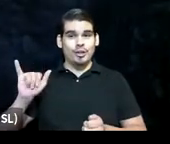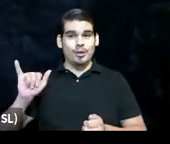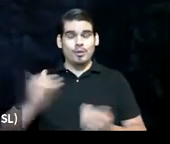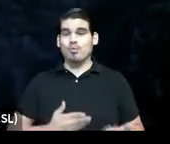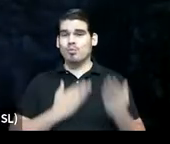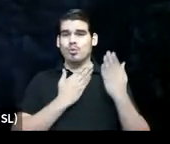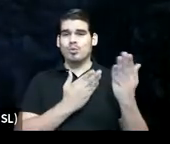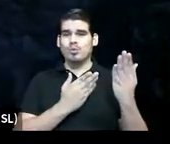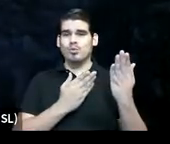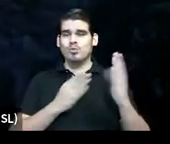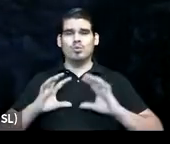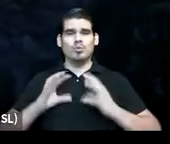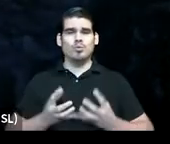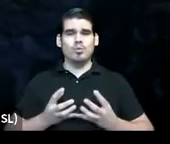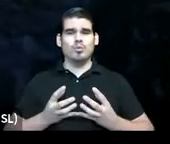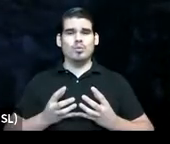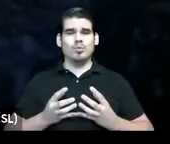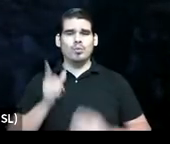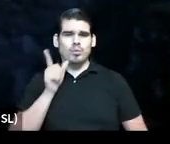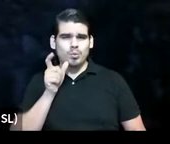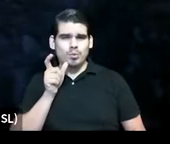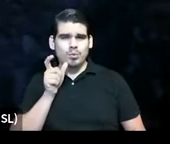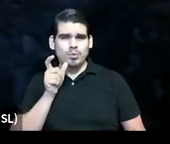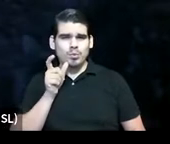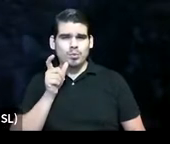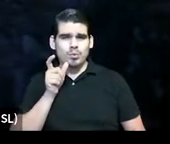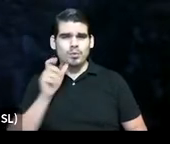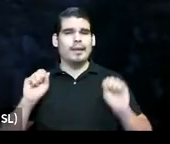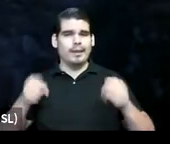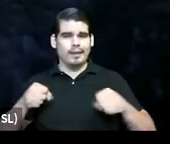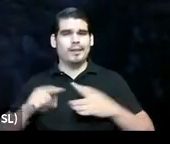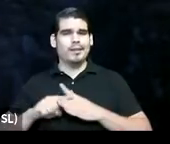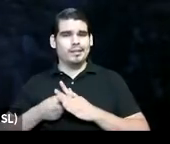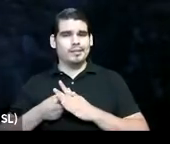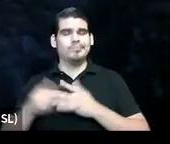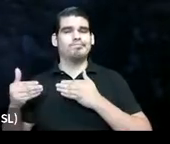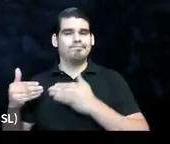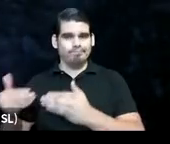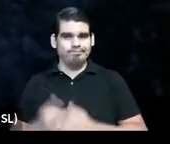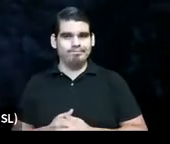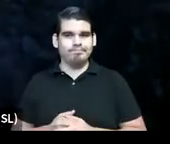So first just a preference and I would love if our RAD from Region one